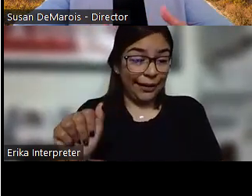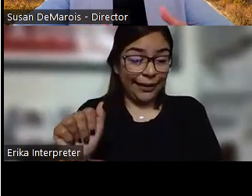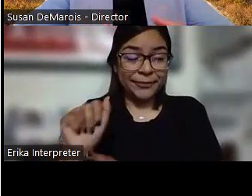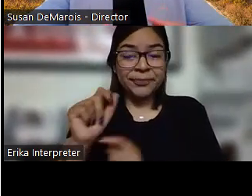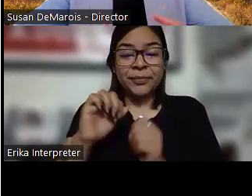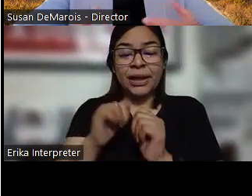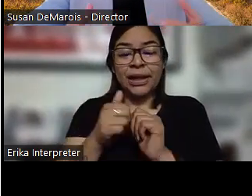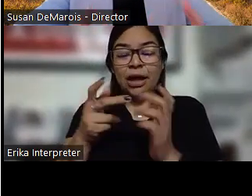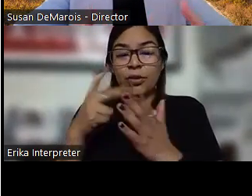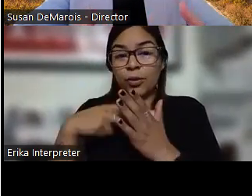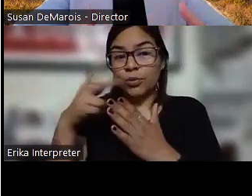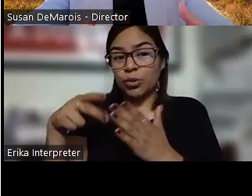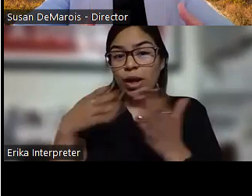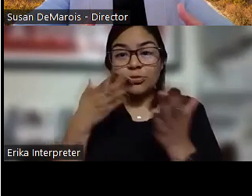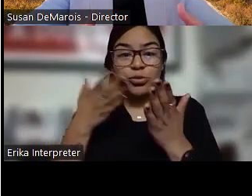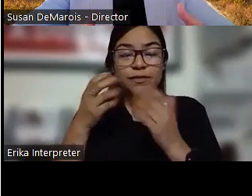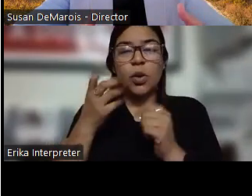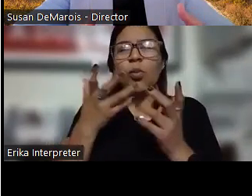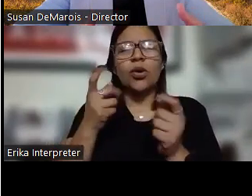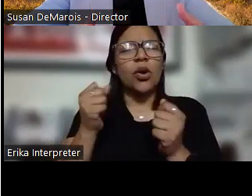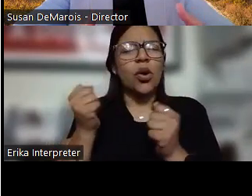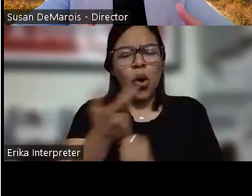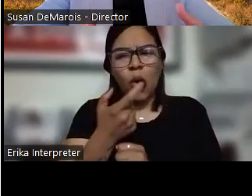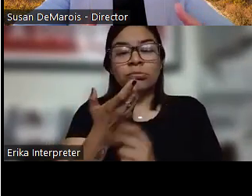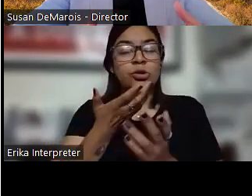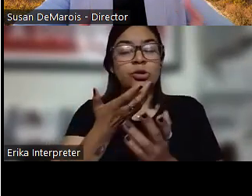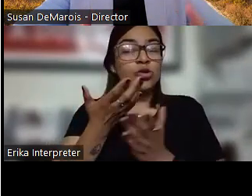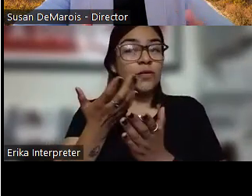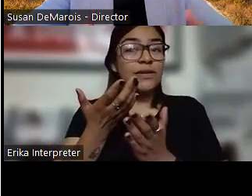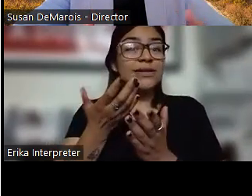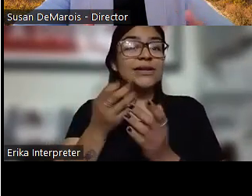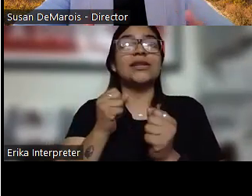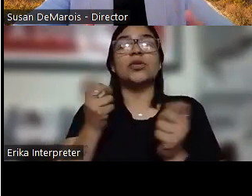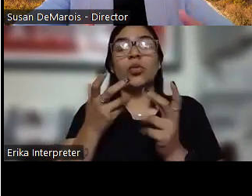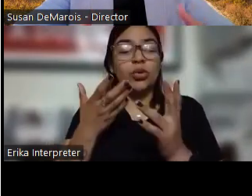services what are all of the programs and services that are offered through the older Americans Act